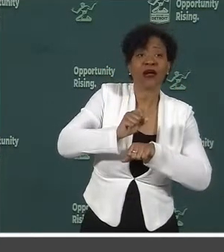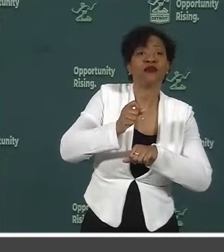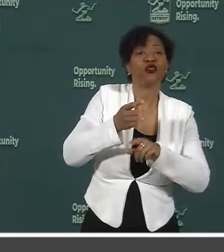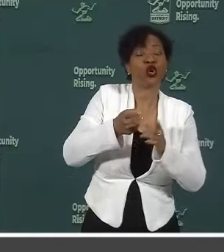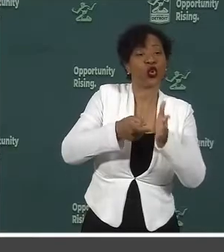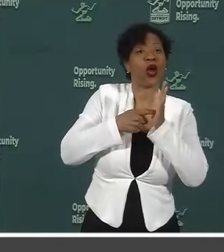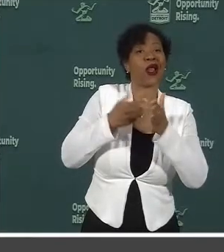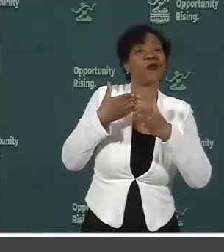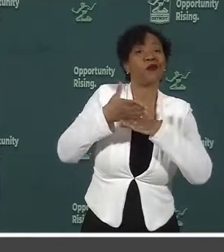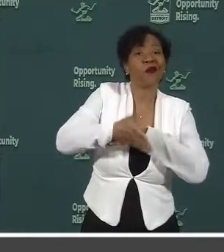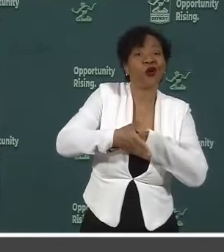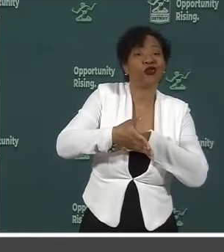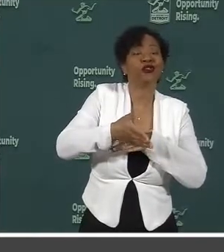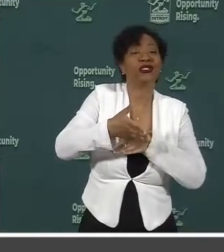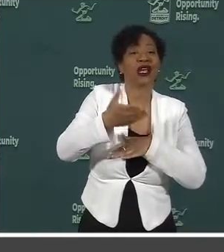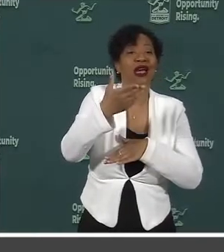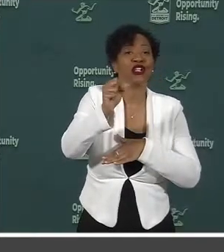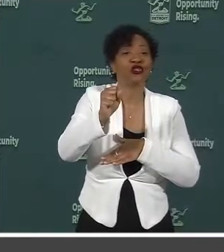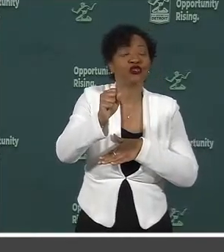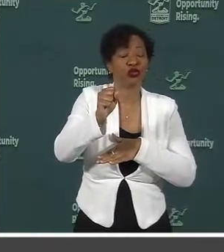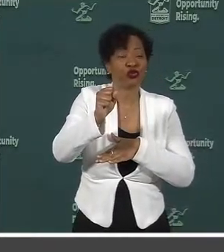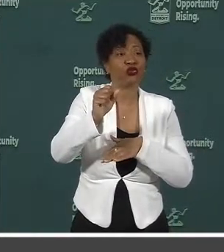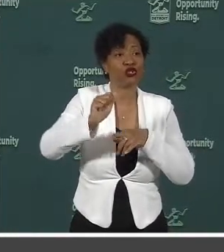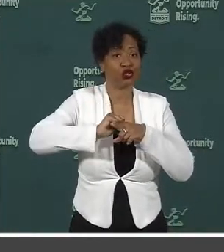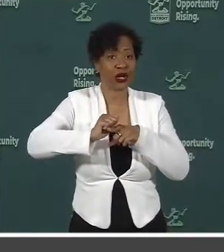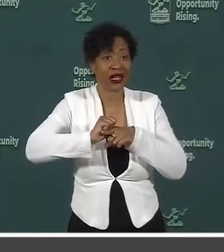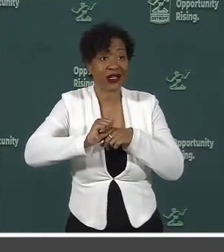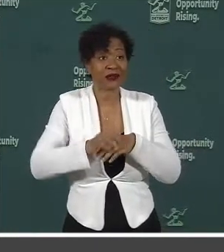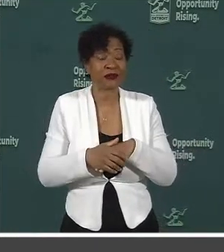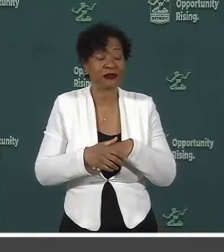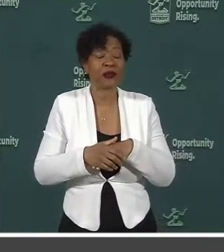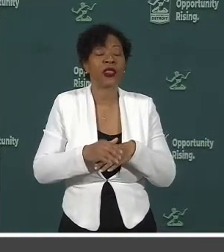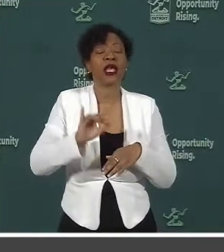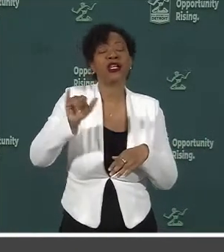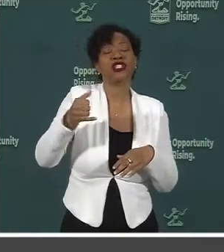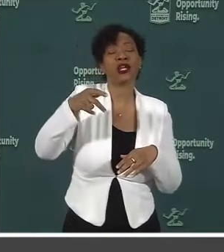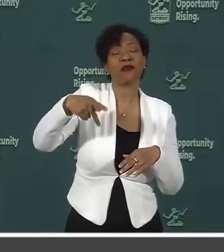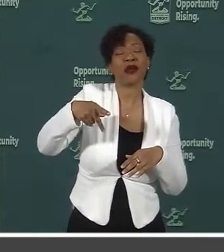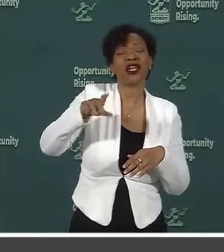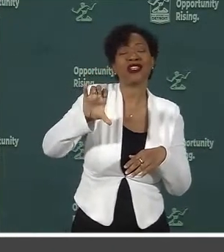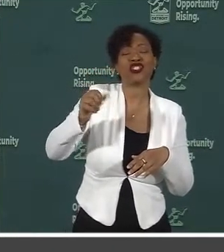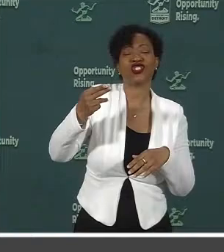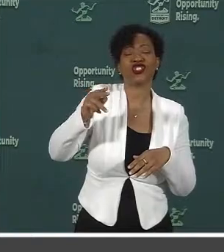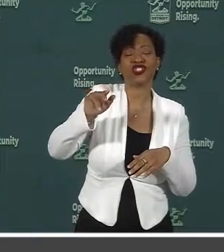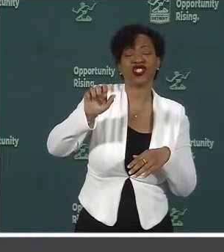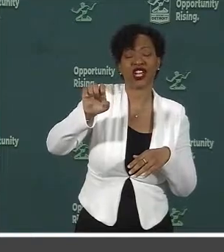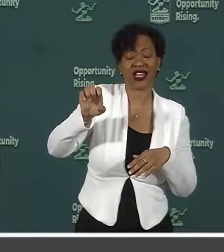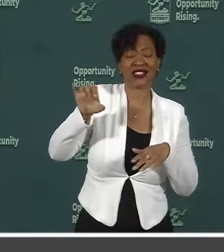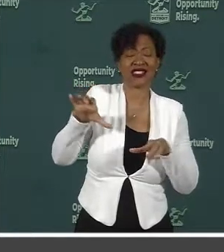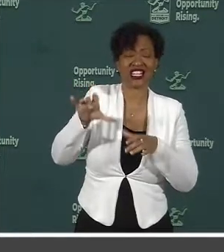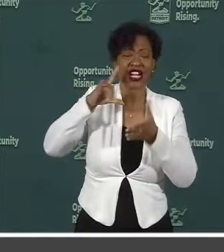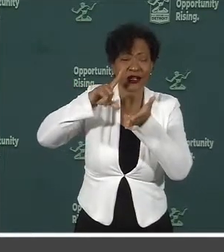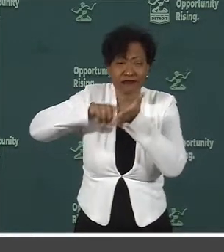WELL MY FRIENDS AT JPMORGAN CHASE I DID A STUDY ABOUT FOUR OR FIVE YEARS ON THEY SAID YOU HAVE TWO PROBLEMS ONE IS YOU GOT TO GET THE JOBS CLOSER TO